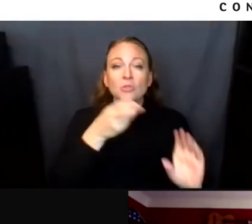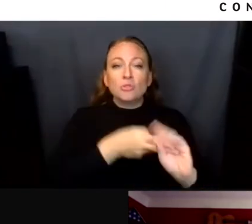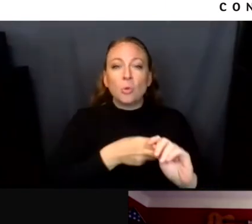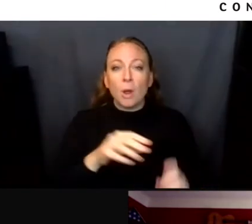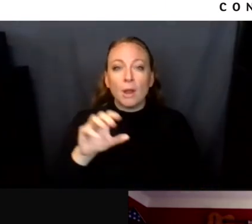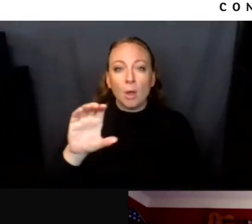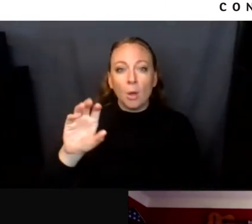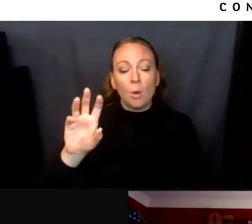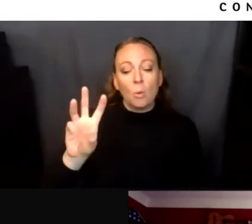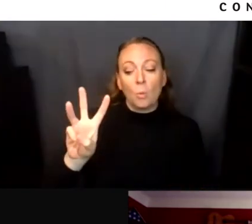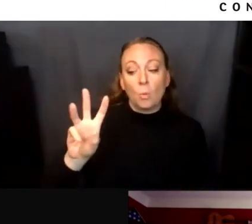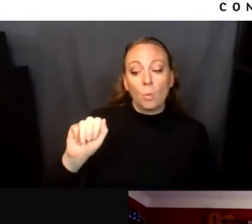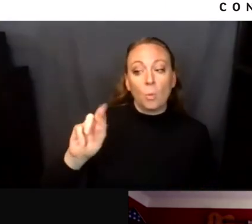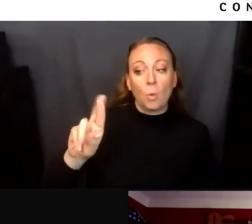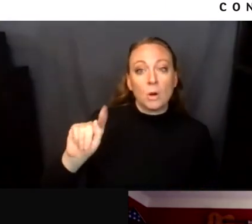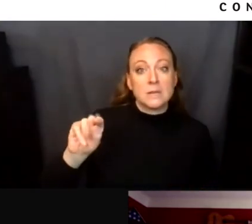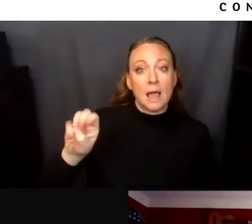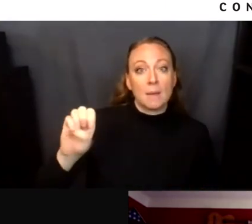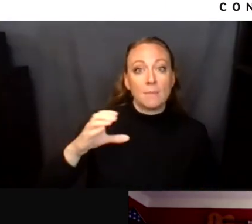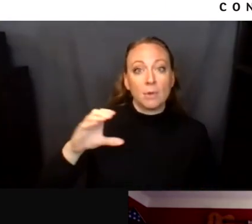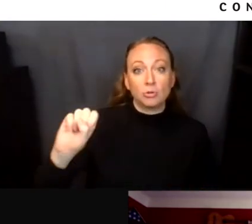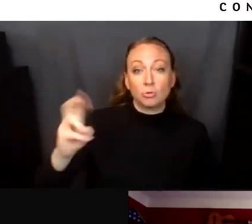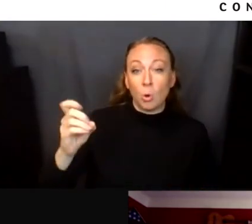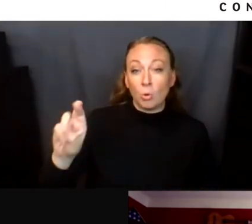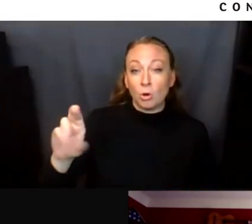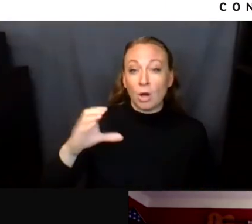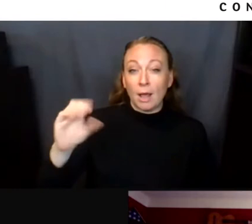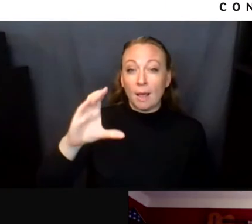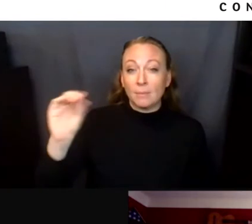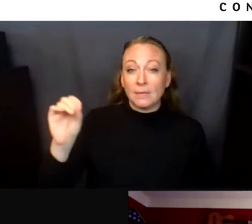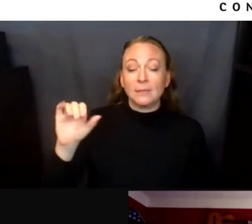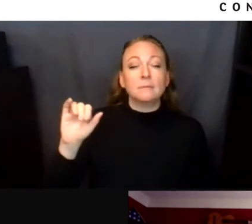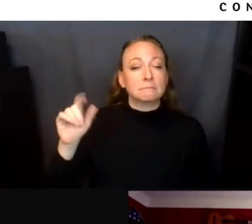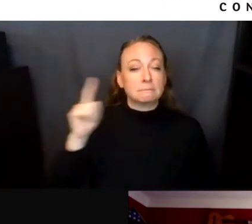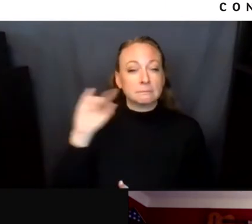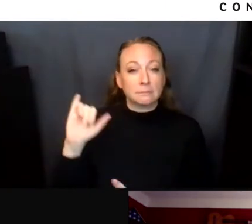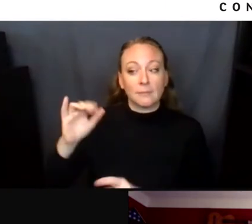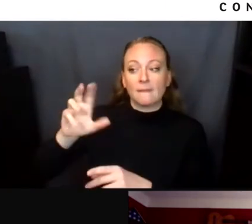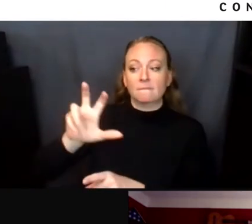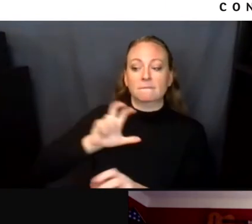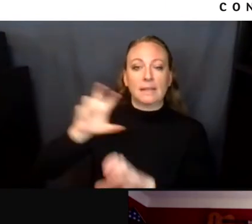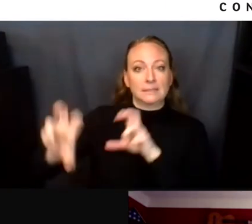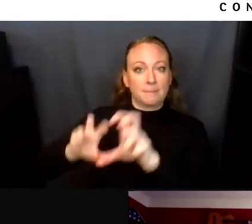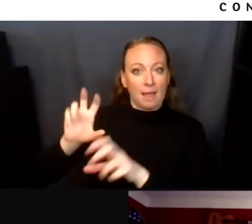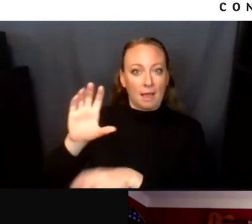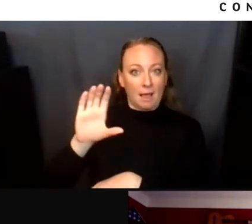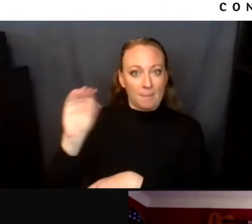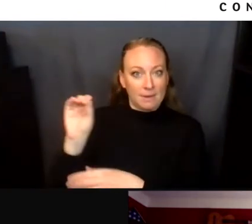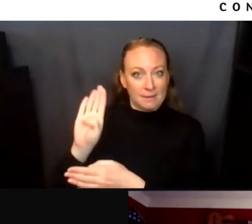an investment banking firm in New York, where he served as a Managing Director,